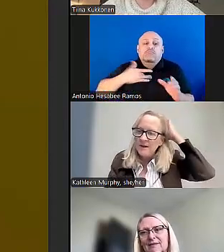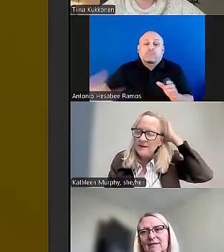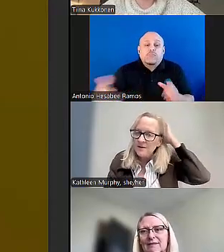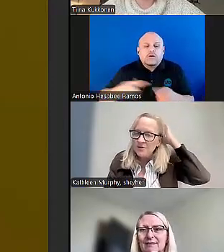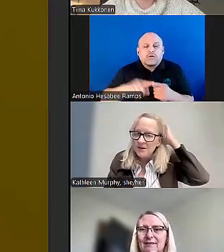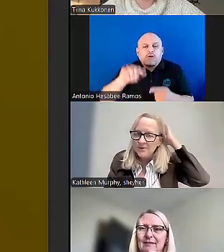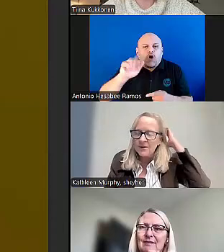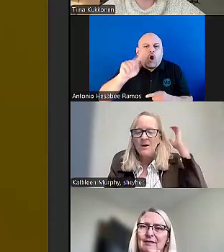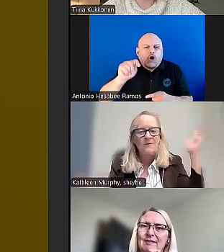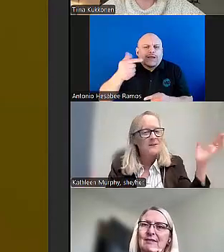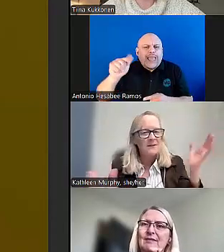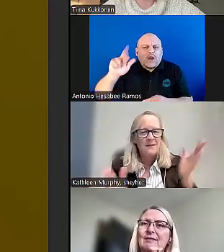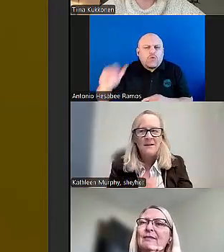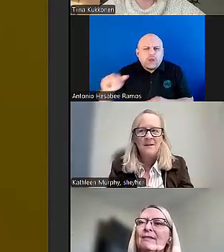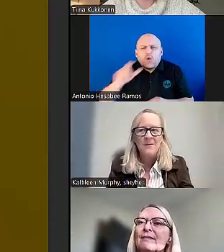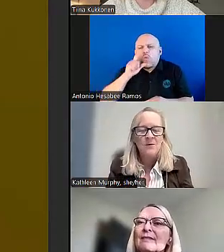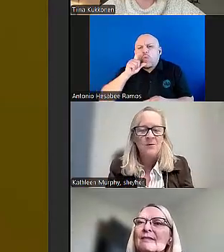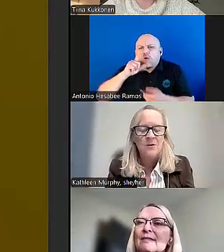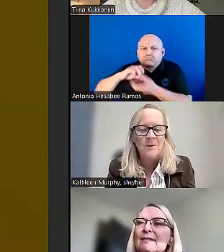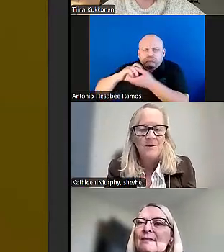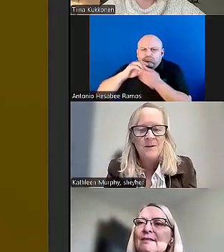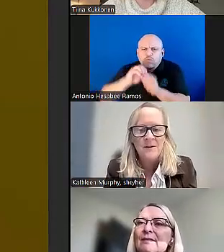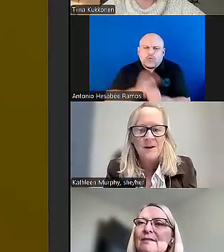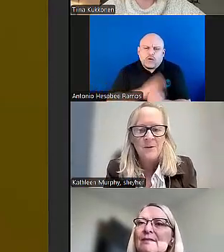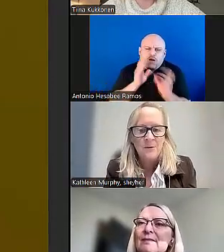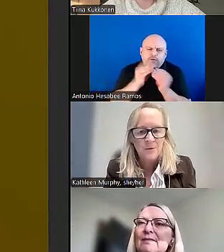as associated with our conference. I think some of you learned about this event through